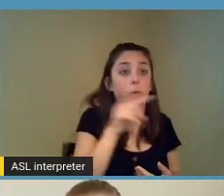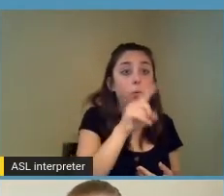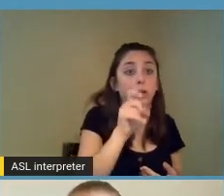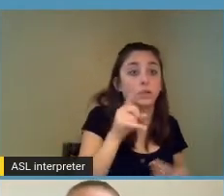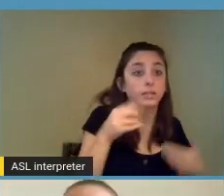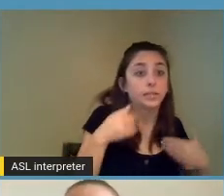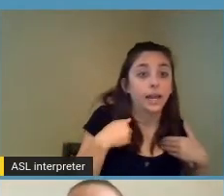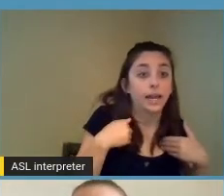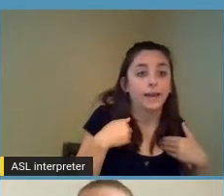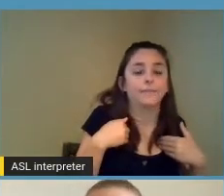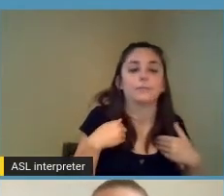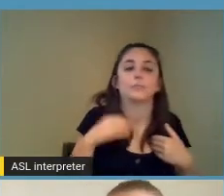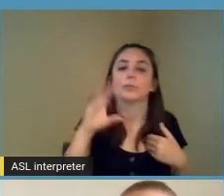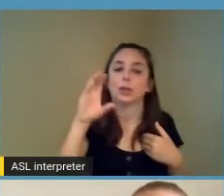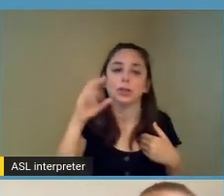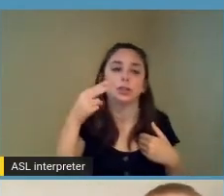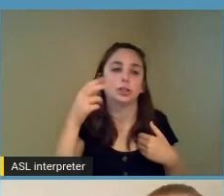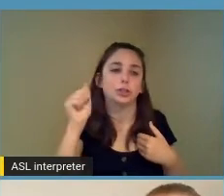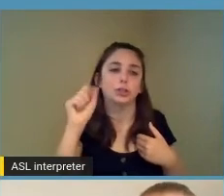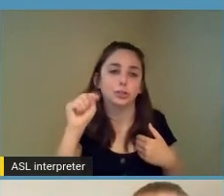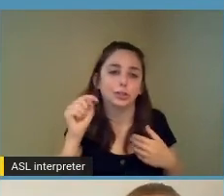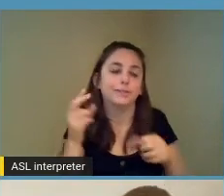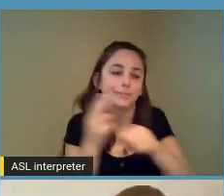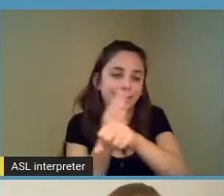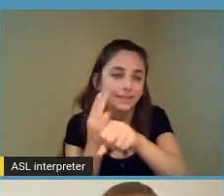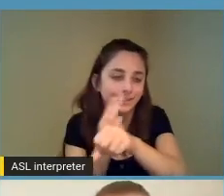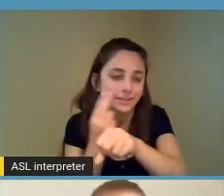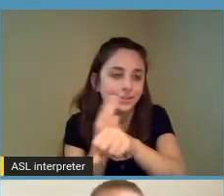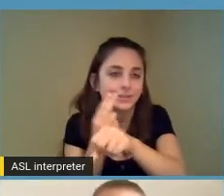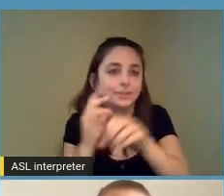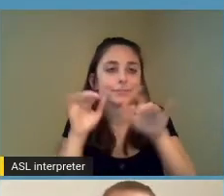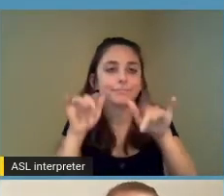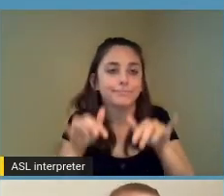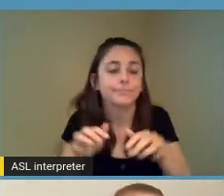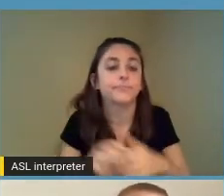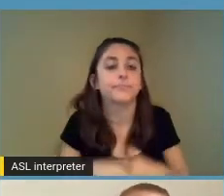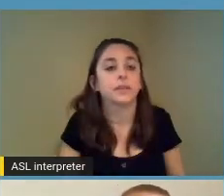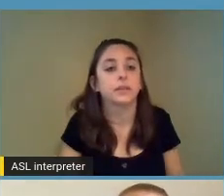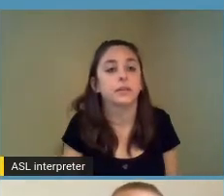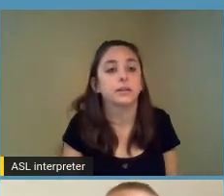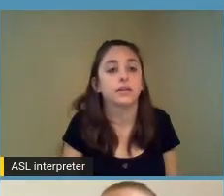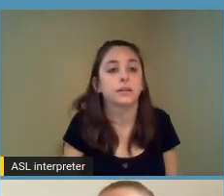in the chat and the moderators will get those to me at the end. And let's talk about editing